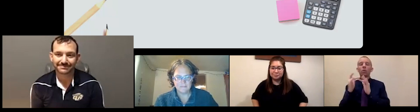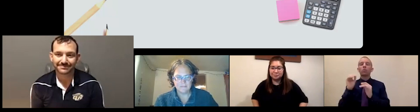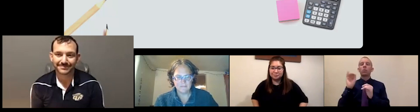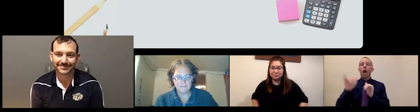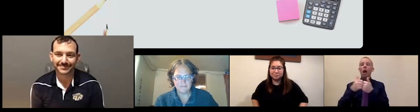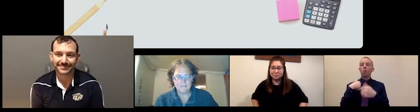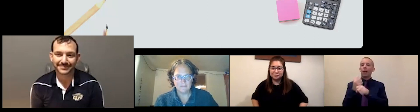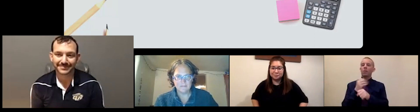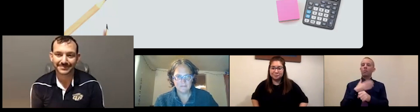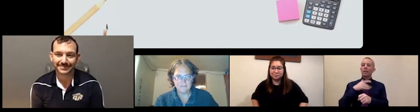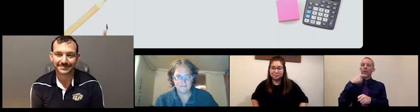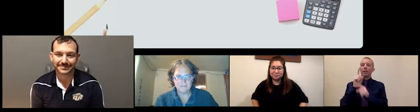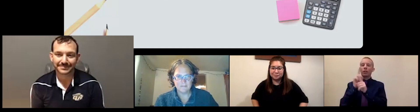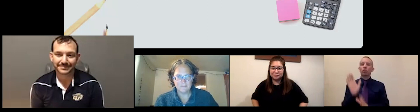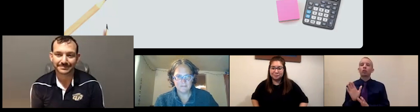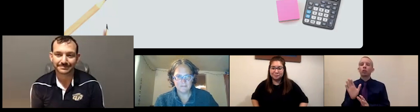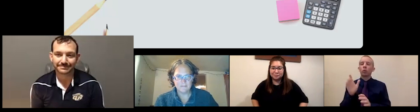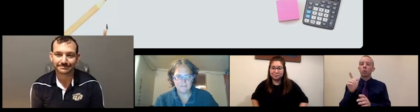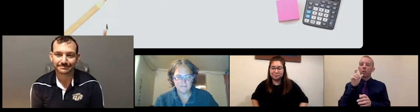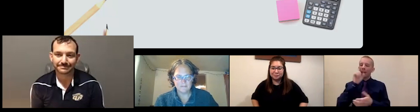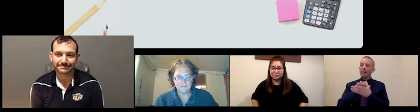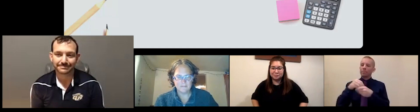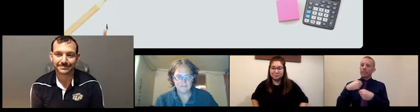So that’s how I got my hearing mentor who believed in me.